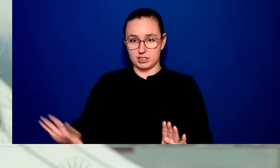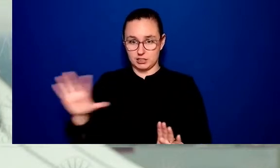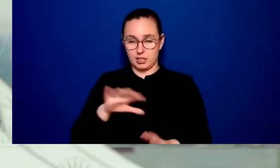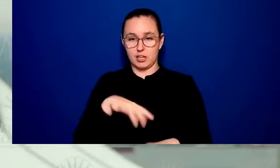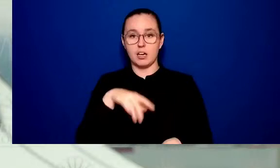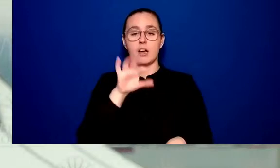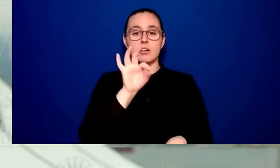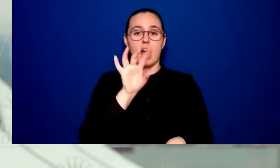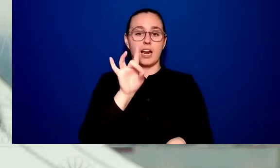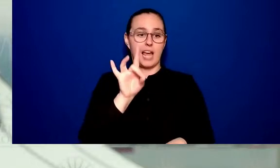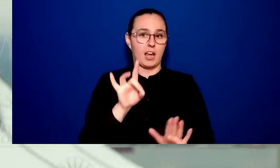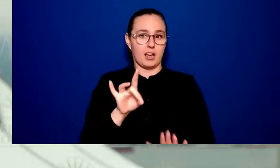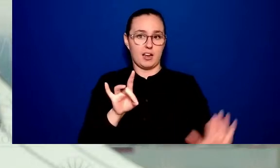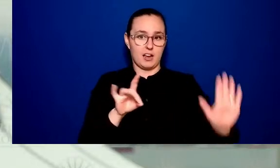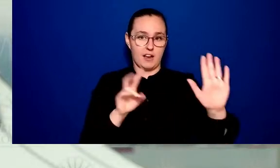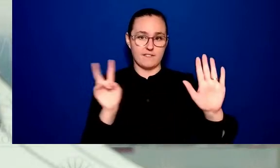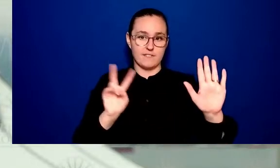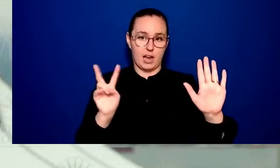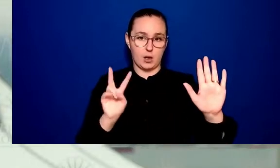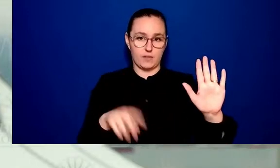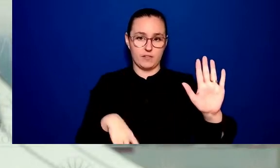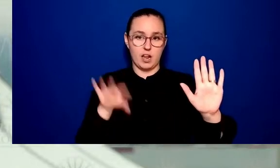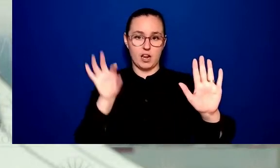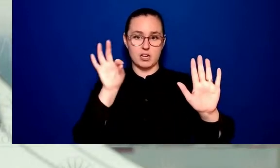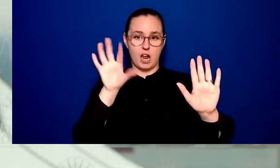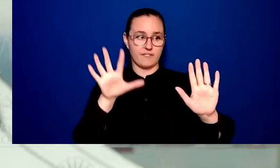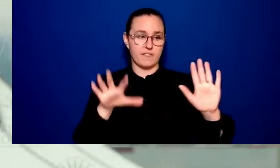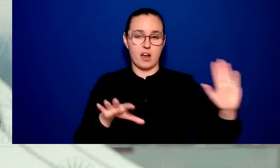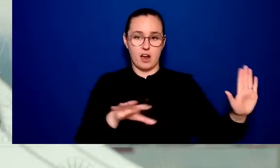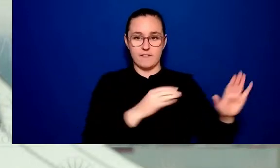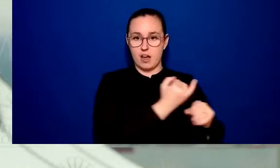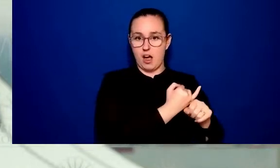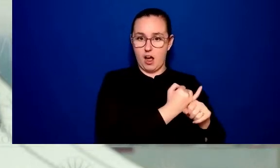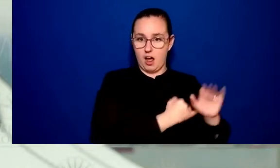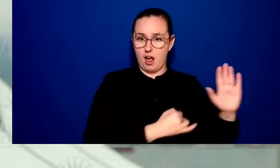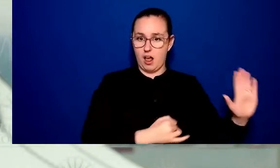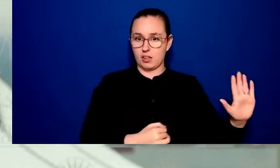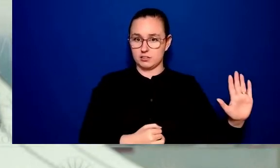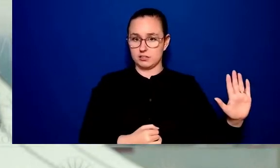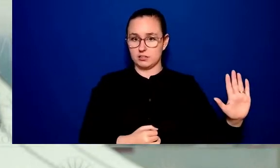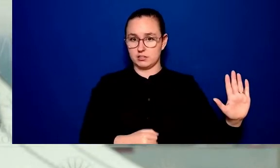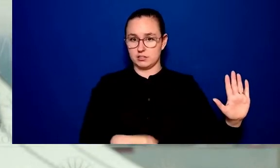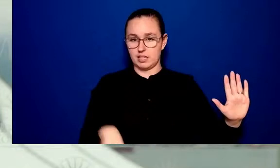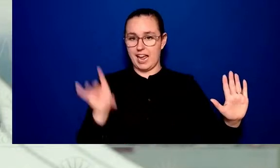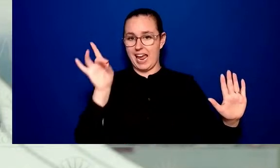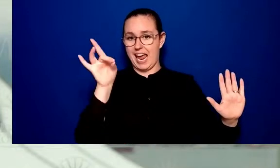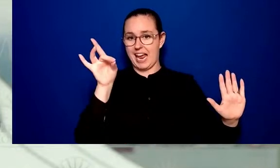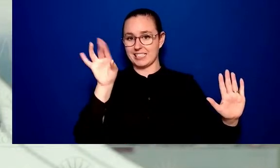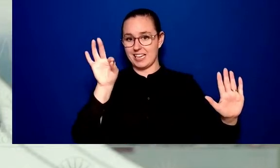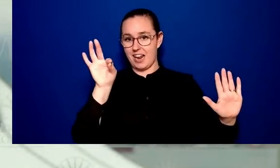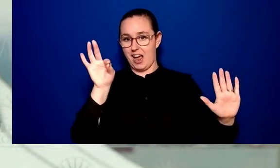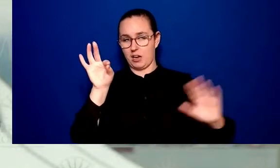Health 95% in Vancouver Island Health in 89% in northern